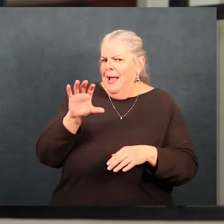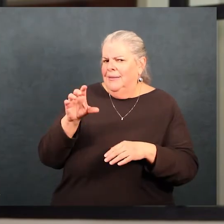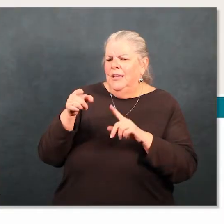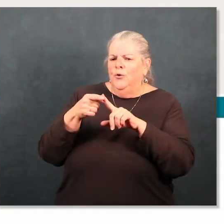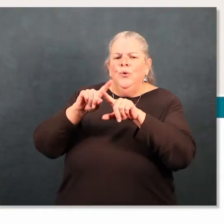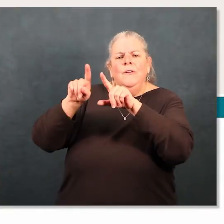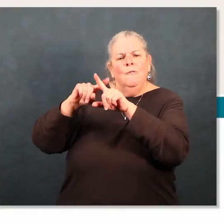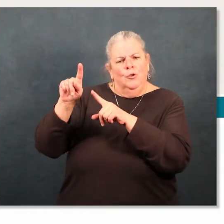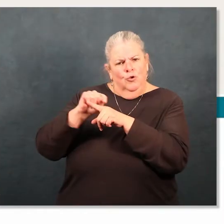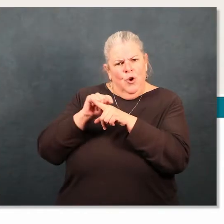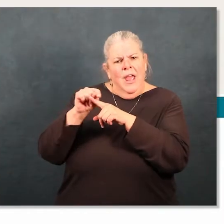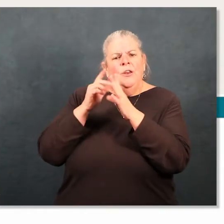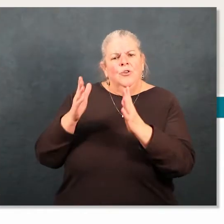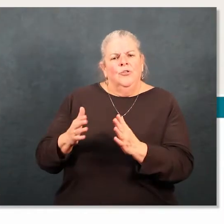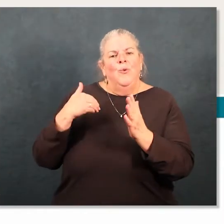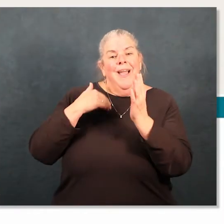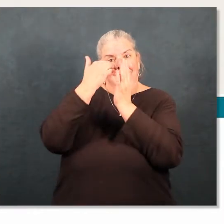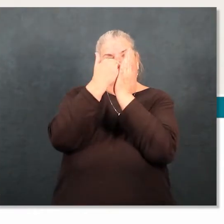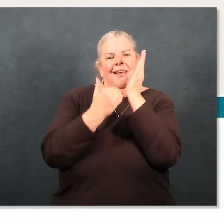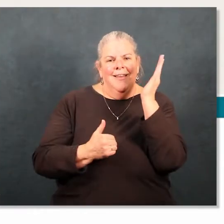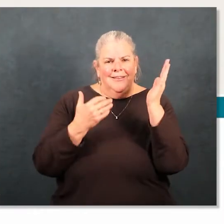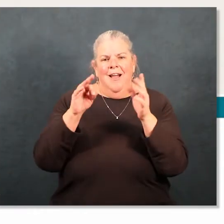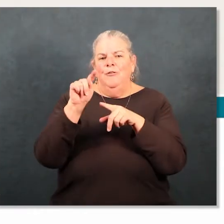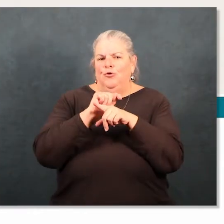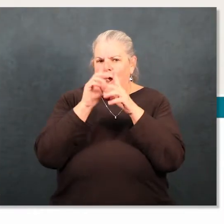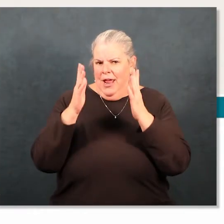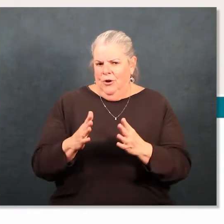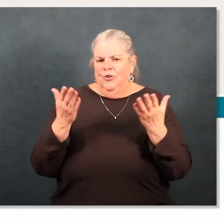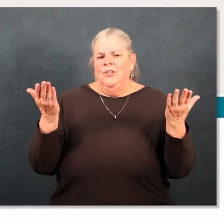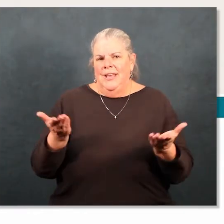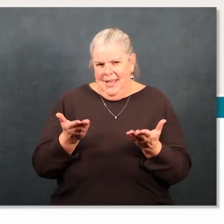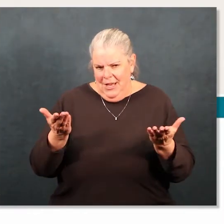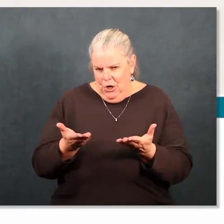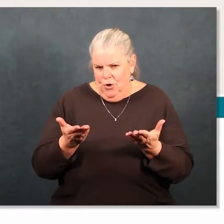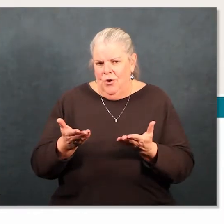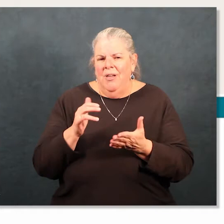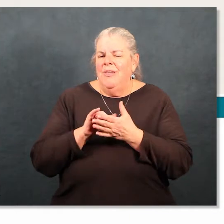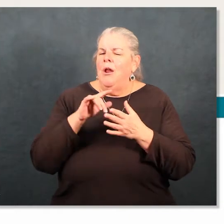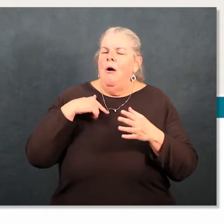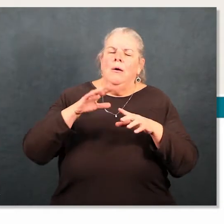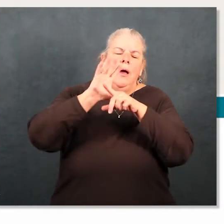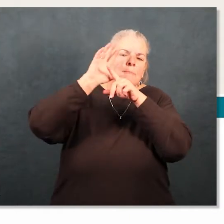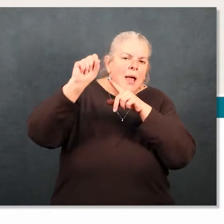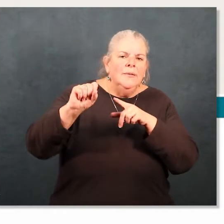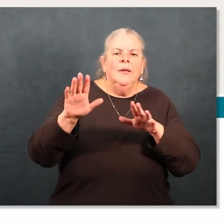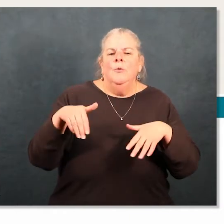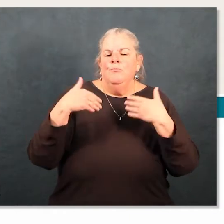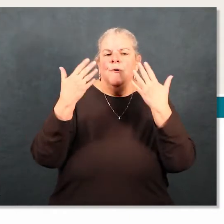There's a list of trainers here that are amazing and provide a